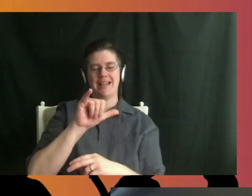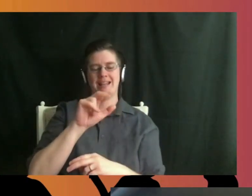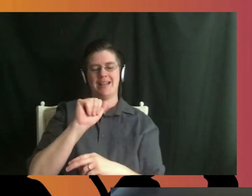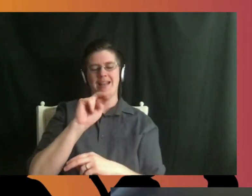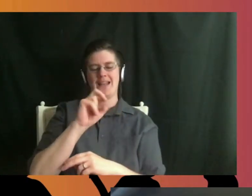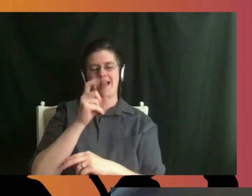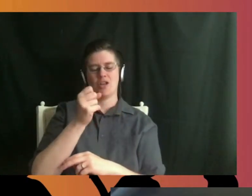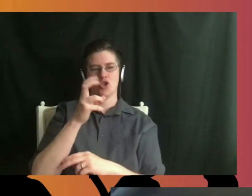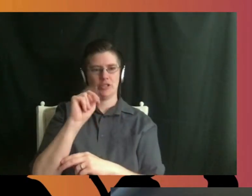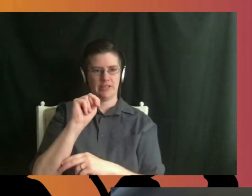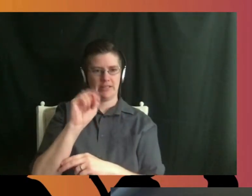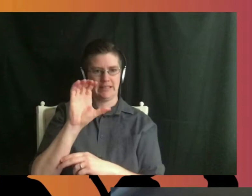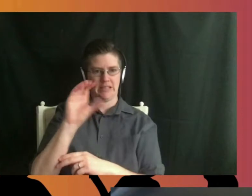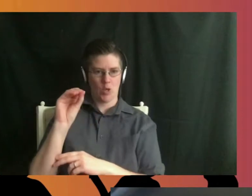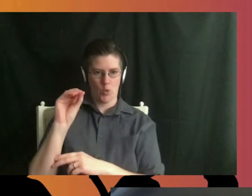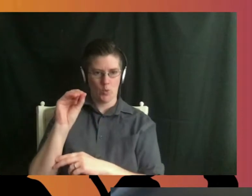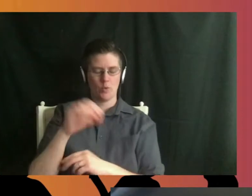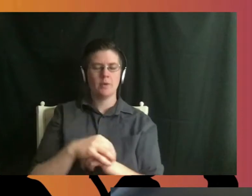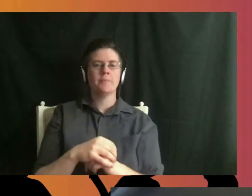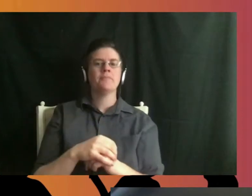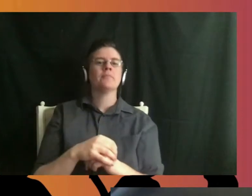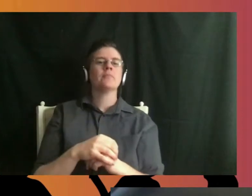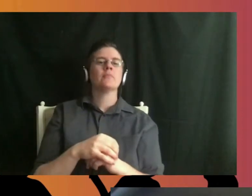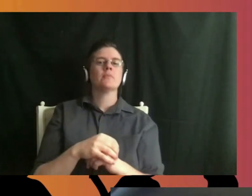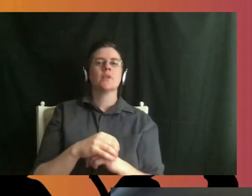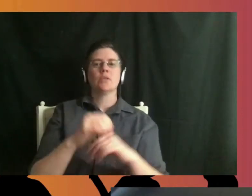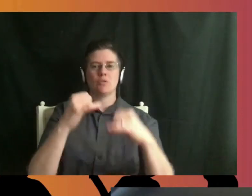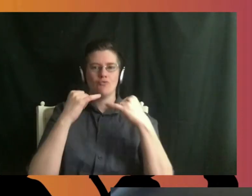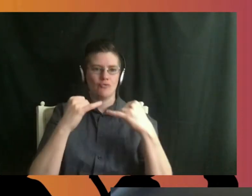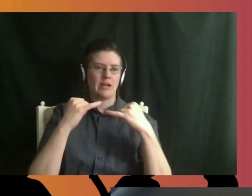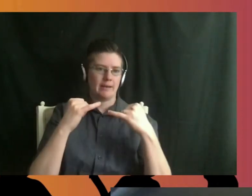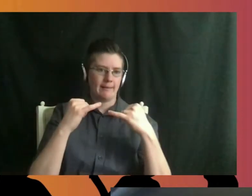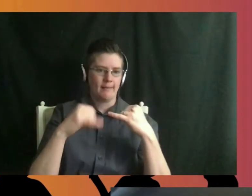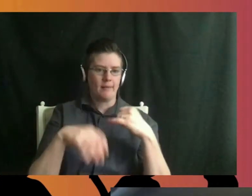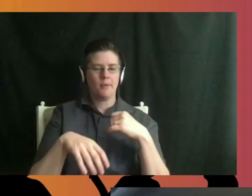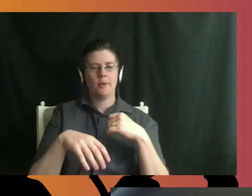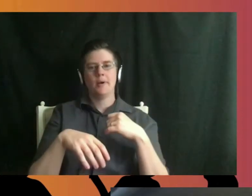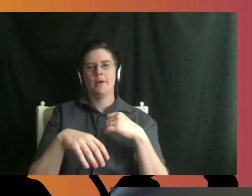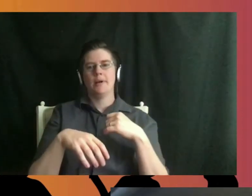those are ways for you to get involved like right now i'm in the middle of planning a a national